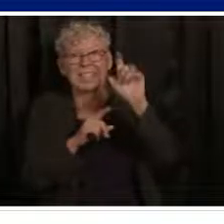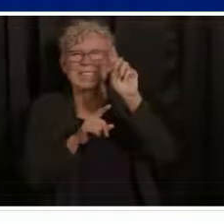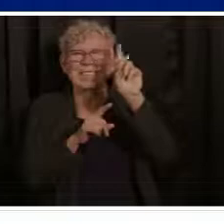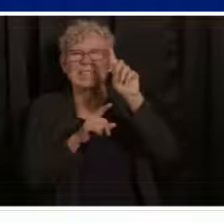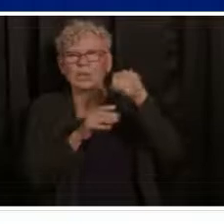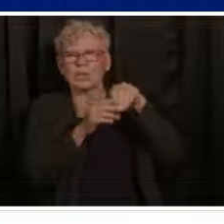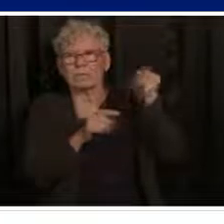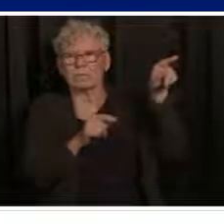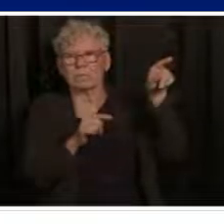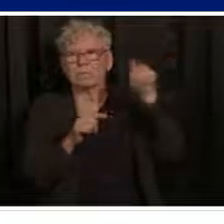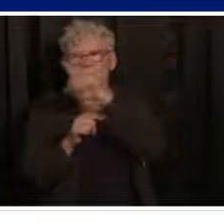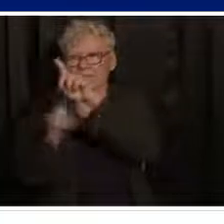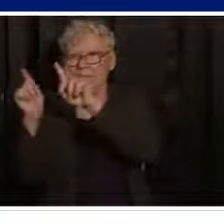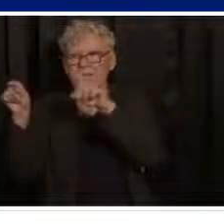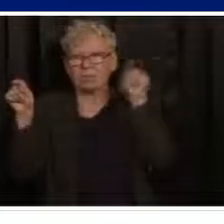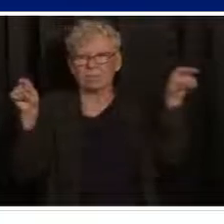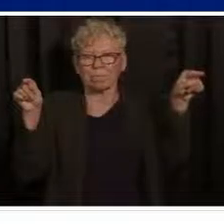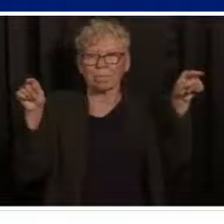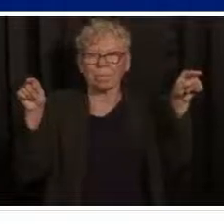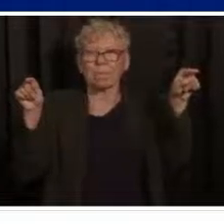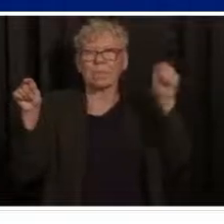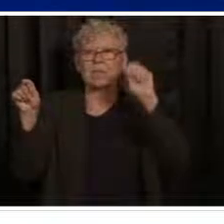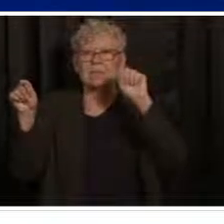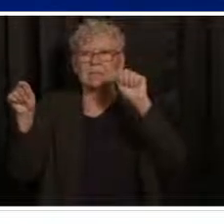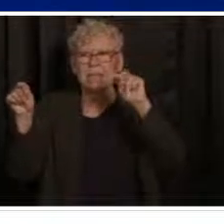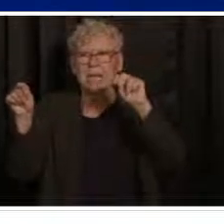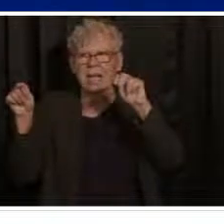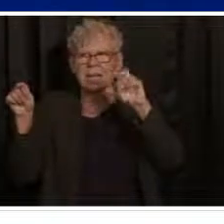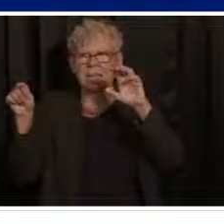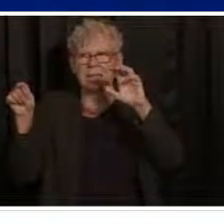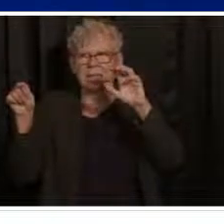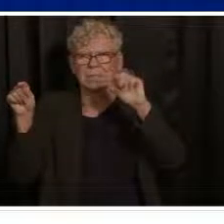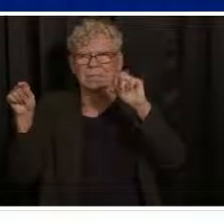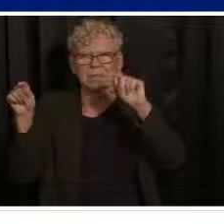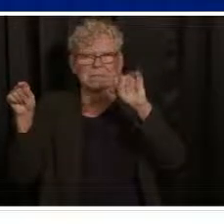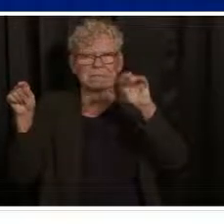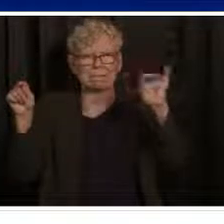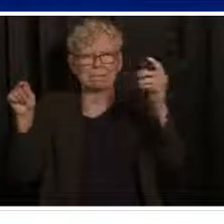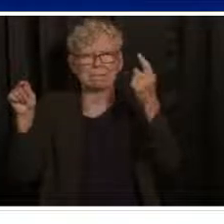PM and sing uh Church Community Center in Denver. 11 AM to 8